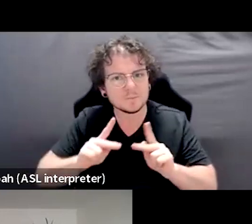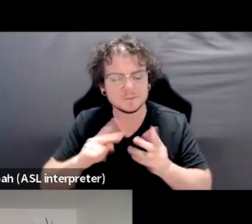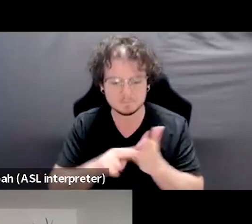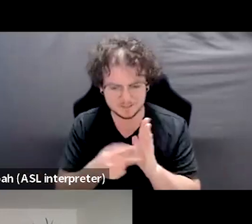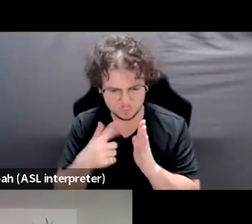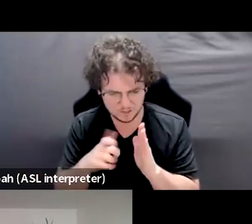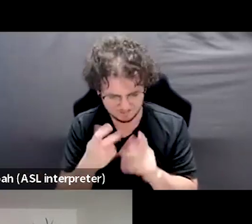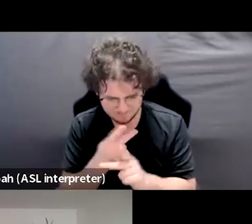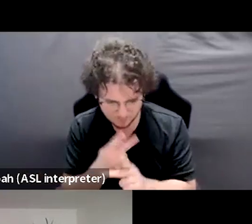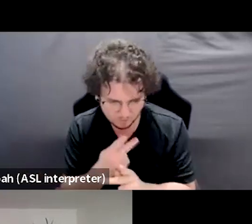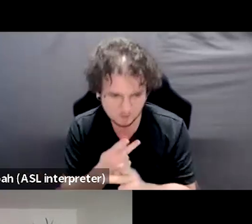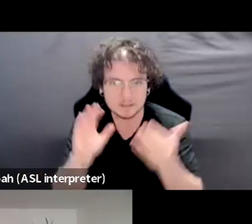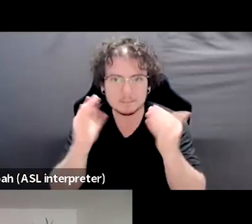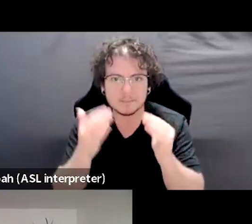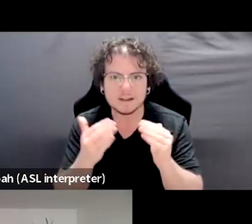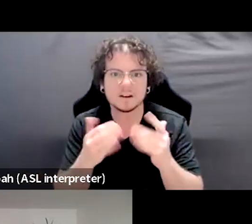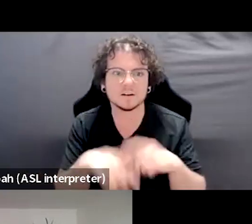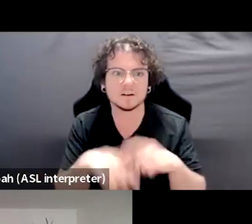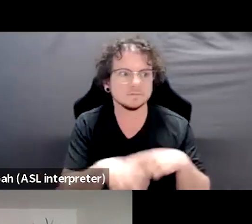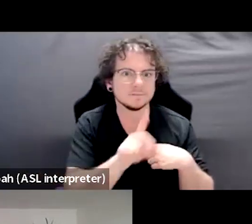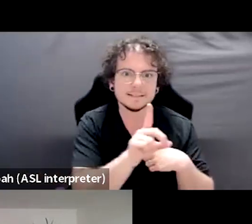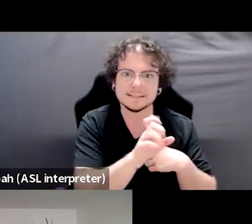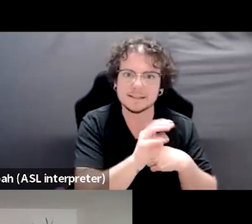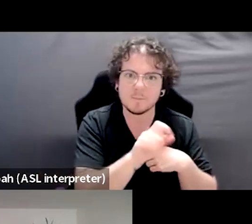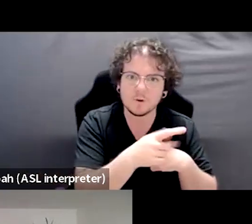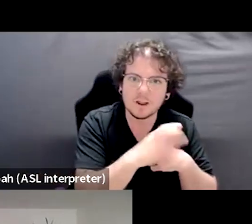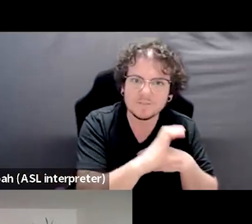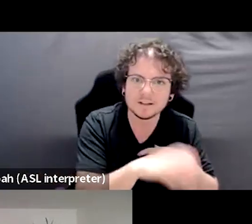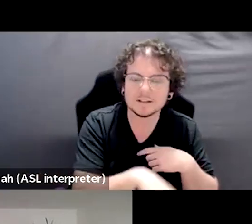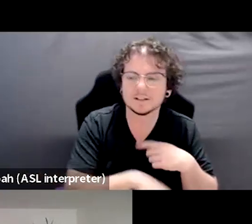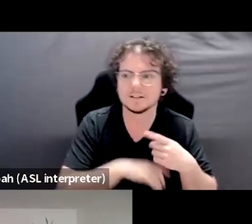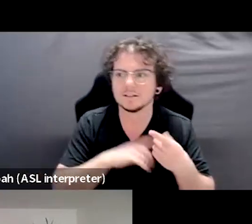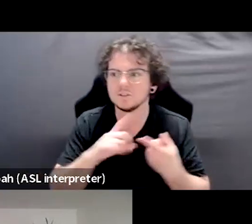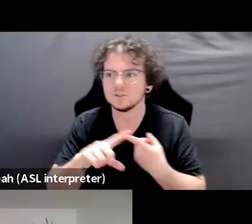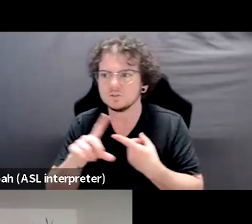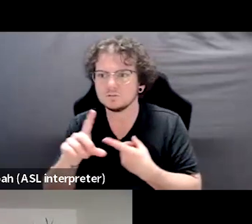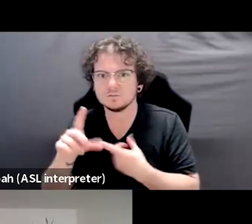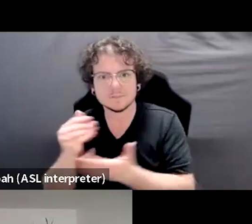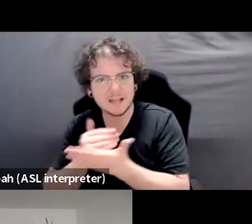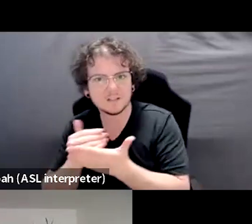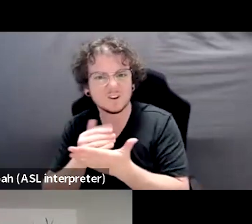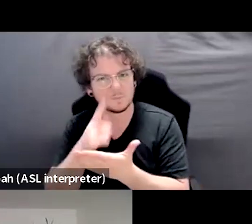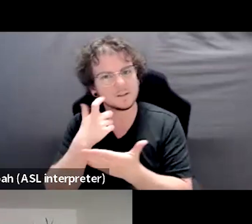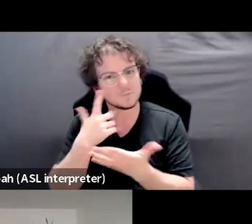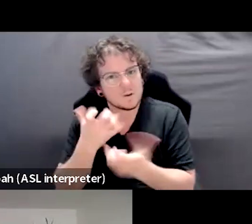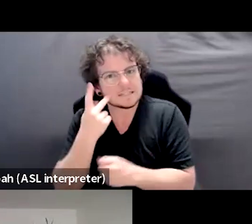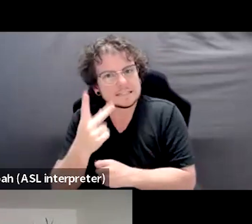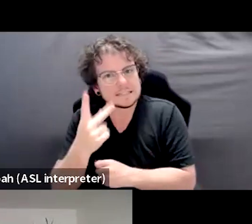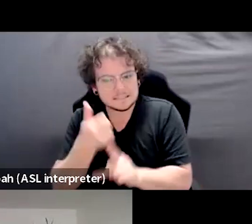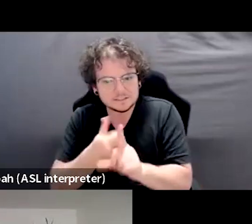data because I think it's important to look at those equity benchmarks. But the more we put in,